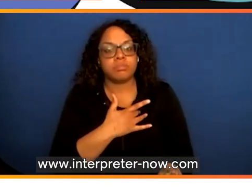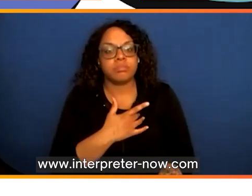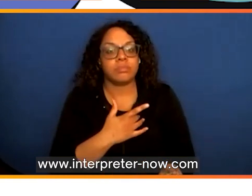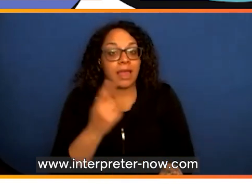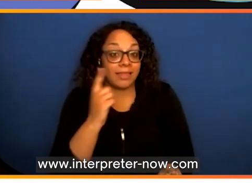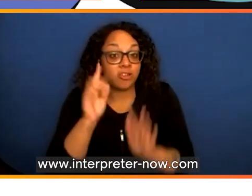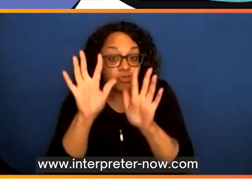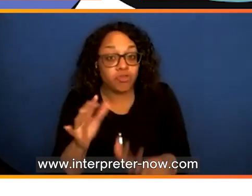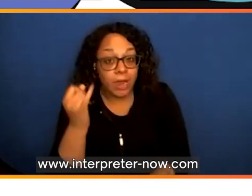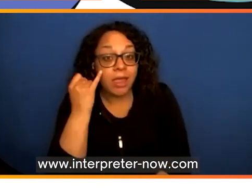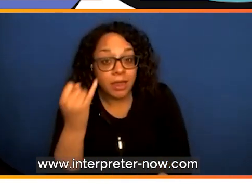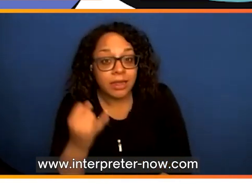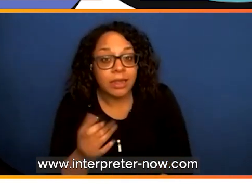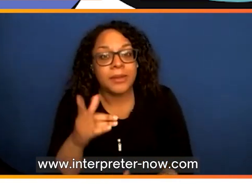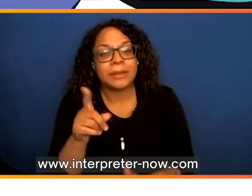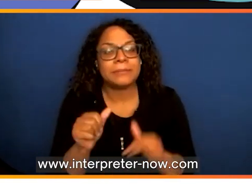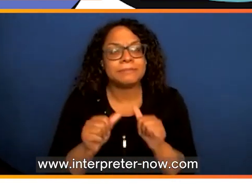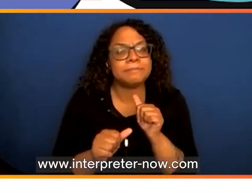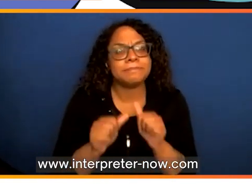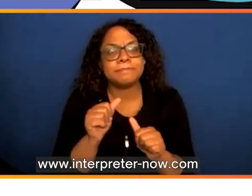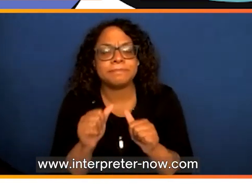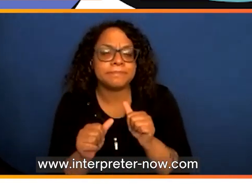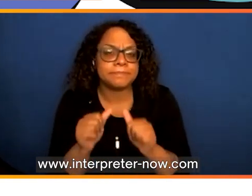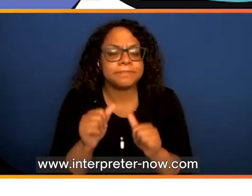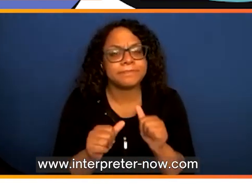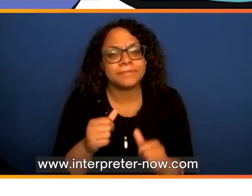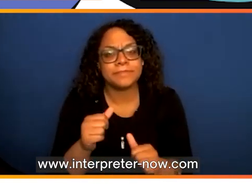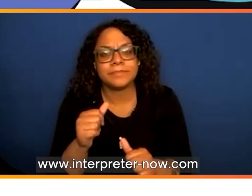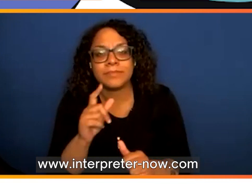I'm not saying that you send out a company-wide email or a Slack blast to everybody. That's